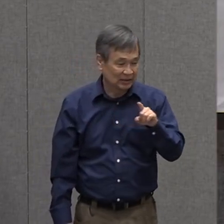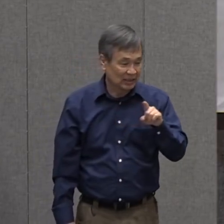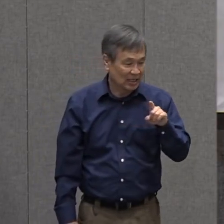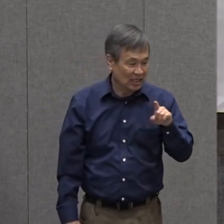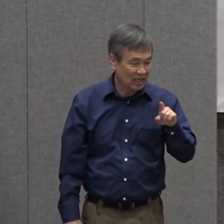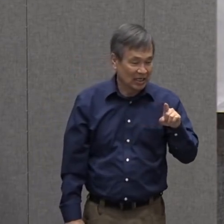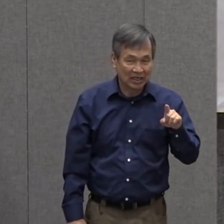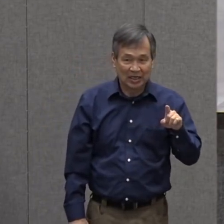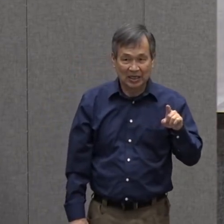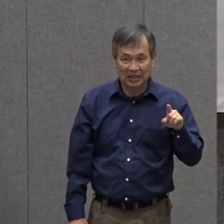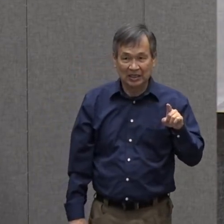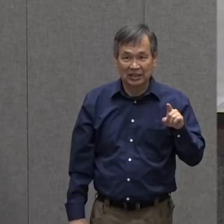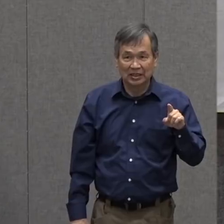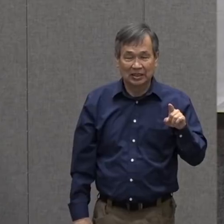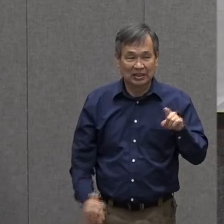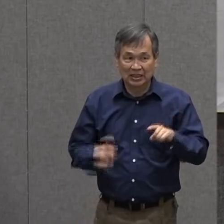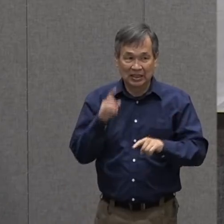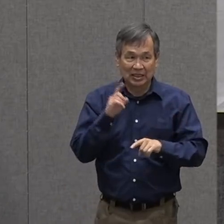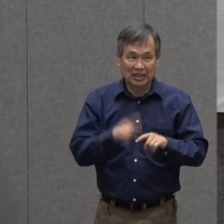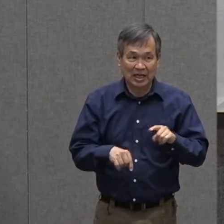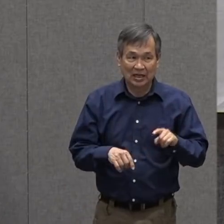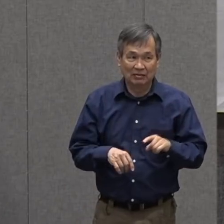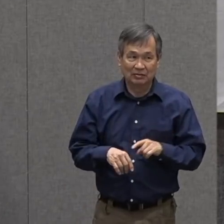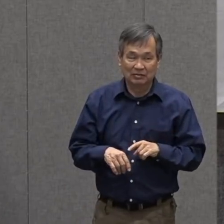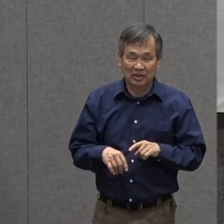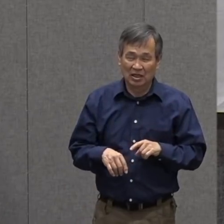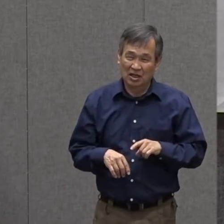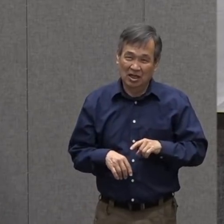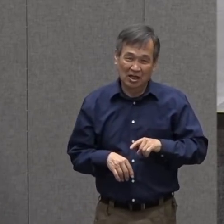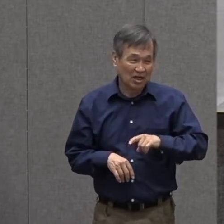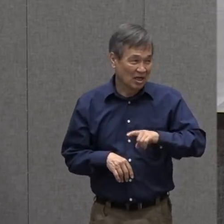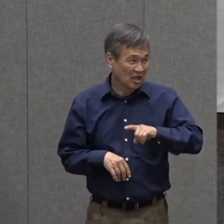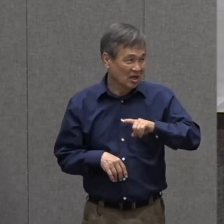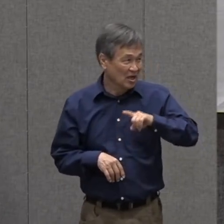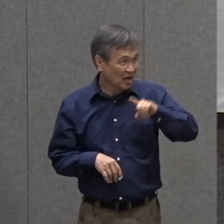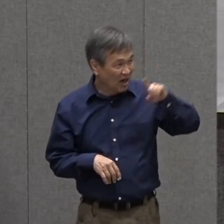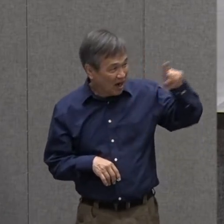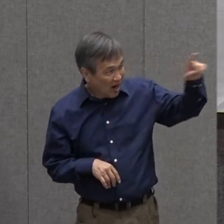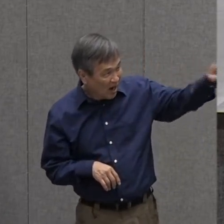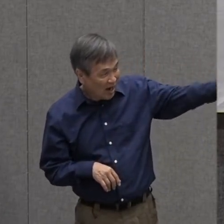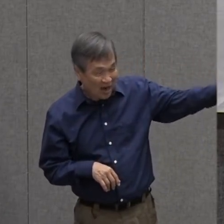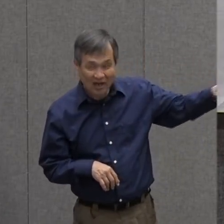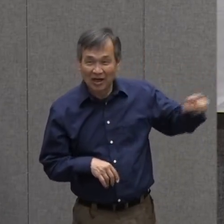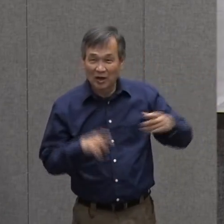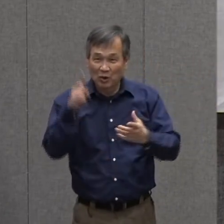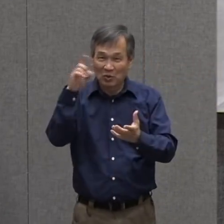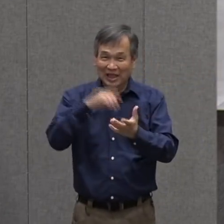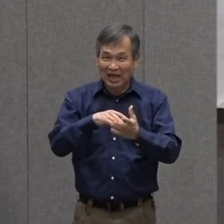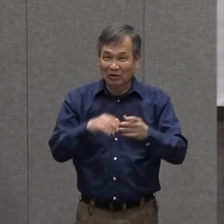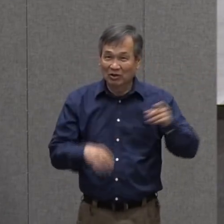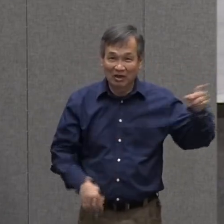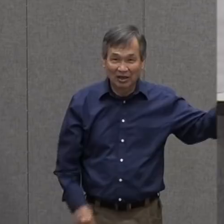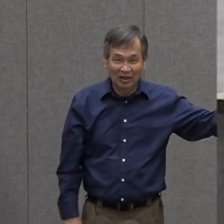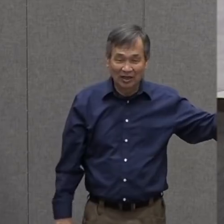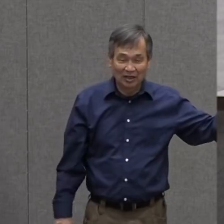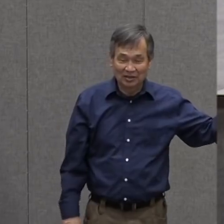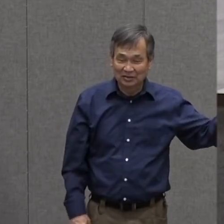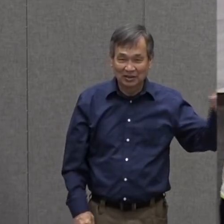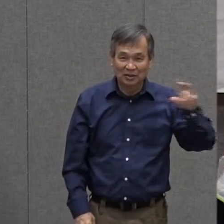We'll it's not over here, right? That would be like maybe in the seven, 800, maybe even 1000 range. We know we're gonna be somewhere